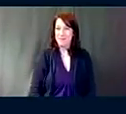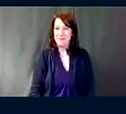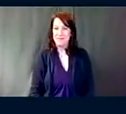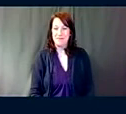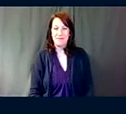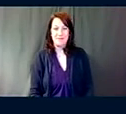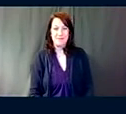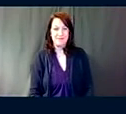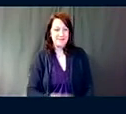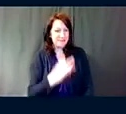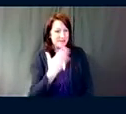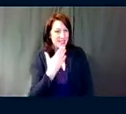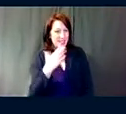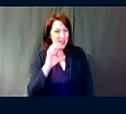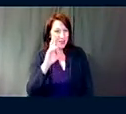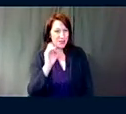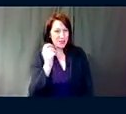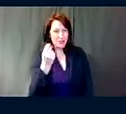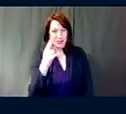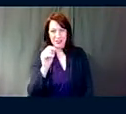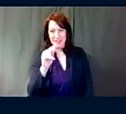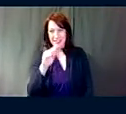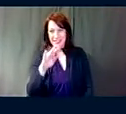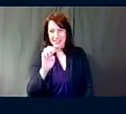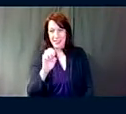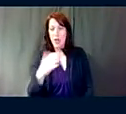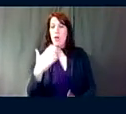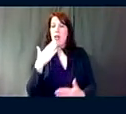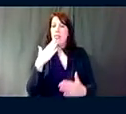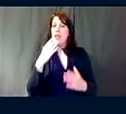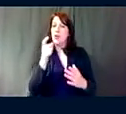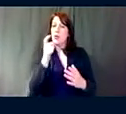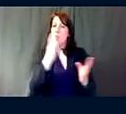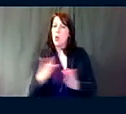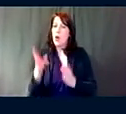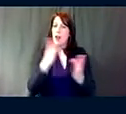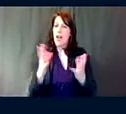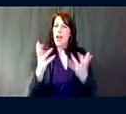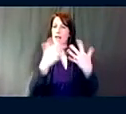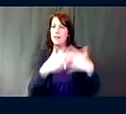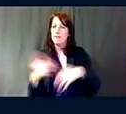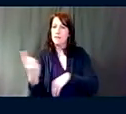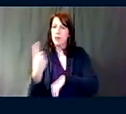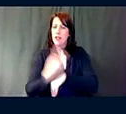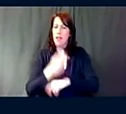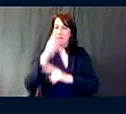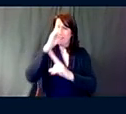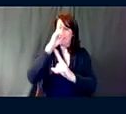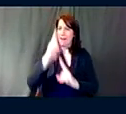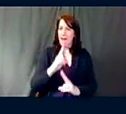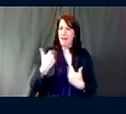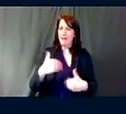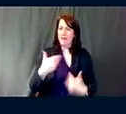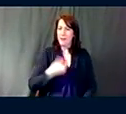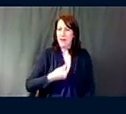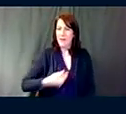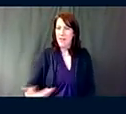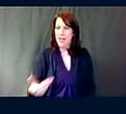IS RACE, HEALTH, AND POLITICS OF SKIN COLOR. THANK YOU. I THANK THE ORGANIZERS FOR THIS